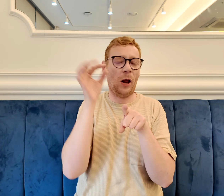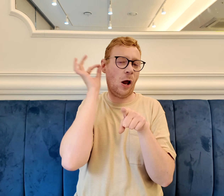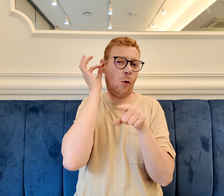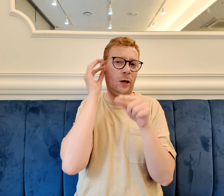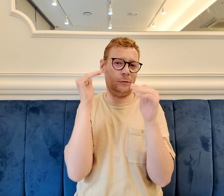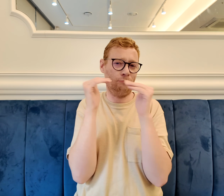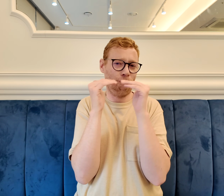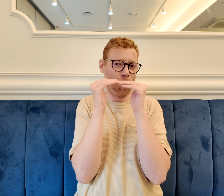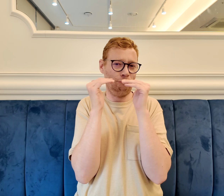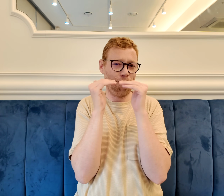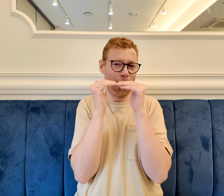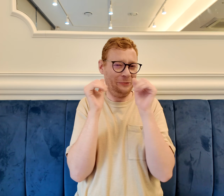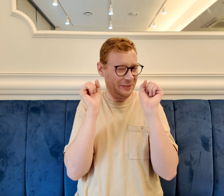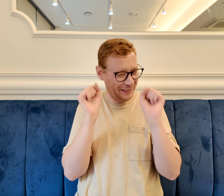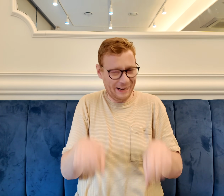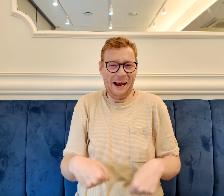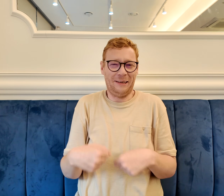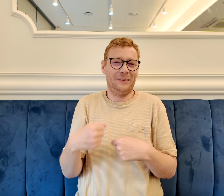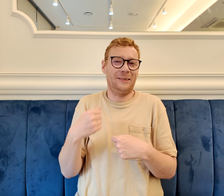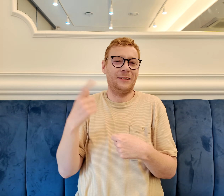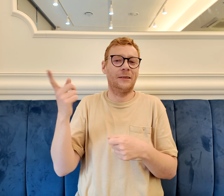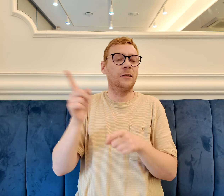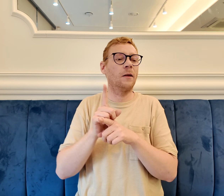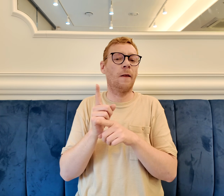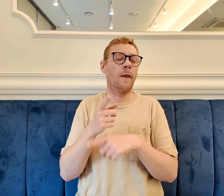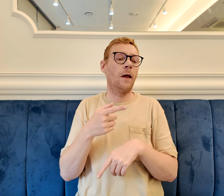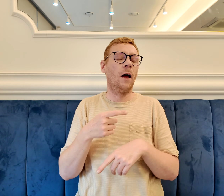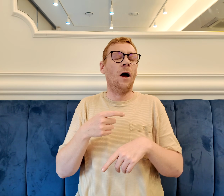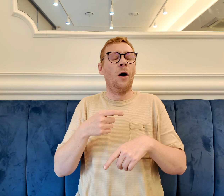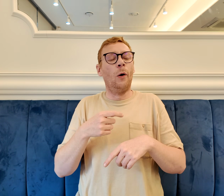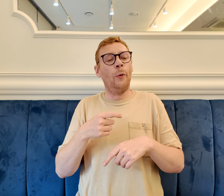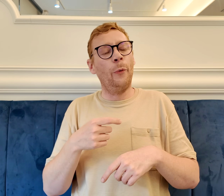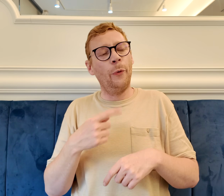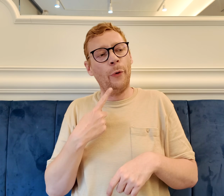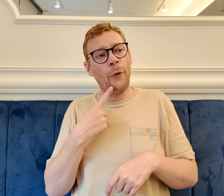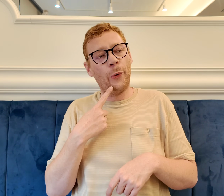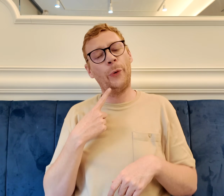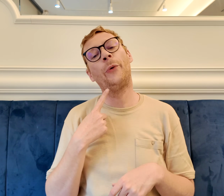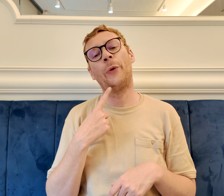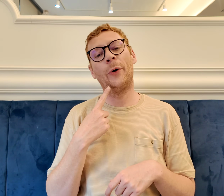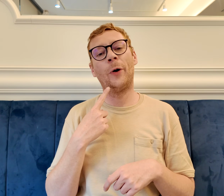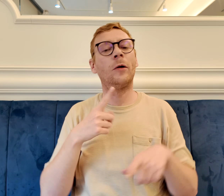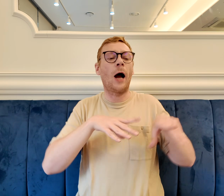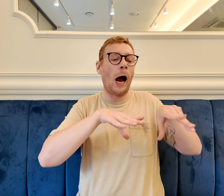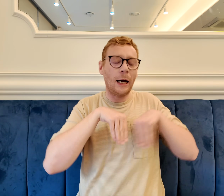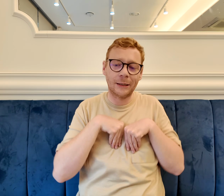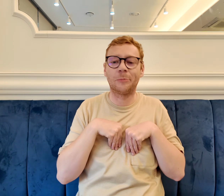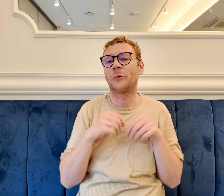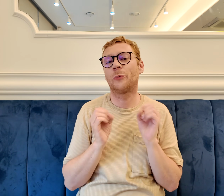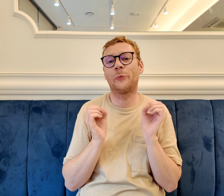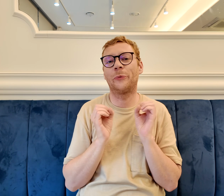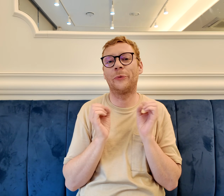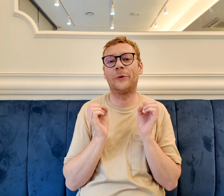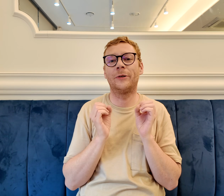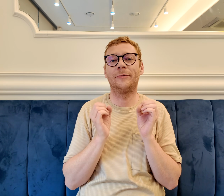They should be respected as equals. When someone sighs or makes a similar expression, it implies a lack of acceptance of